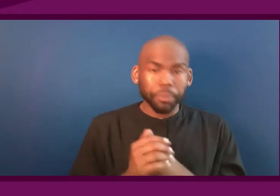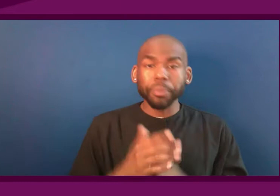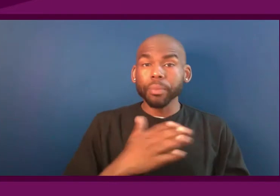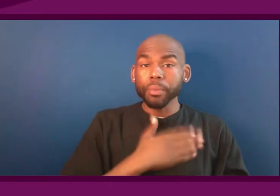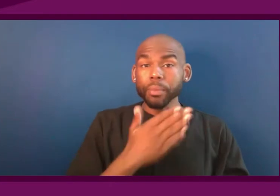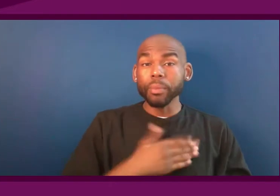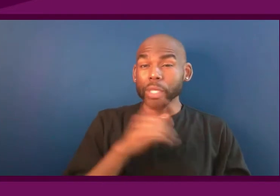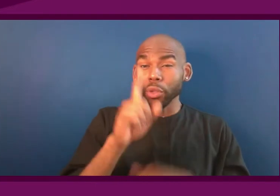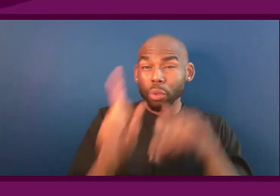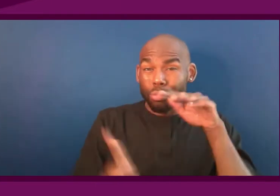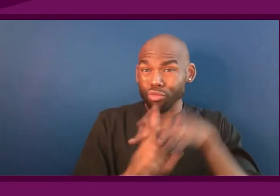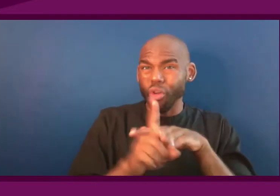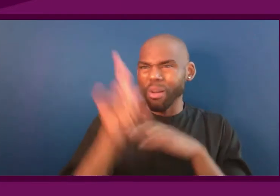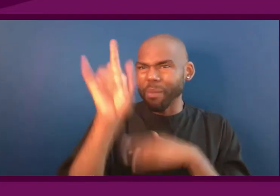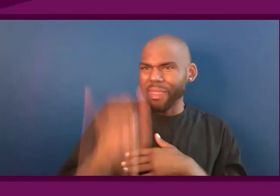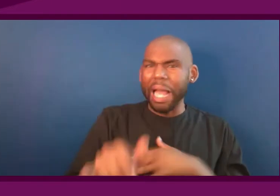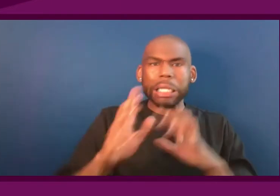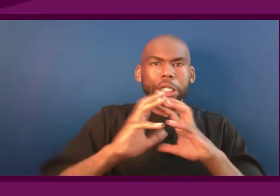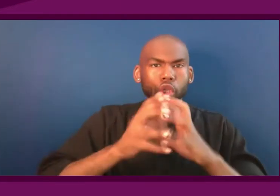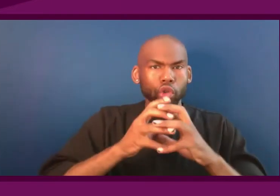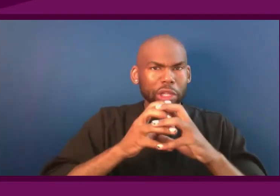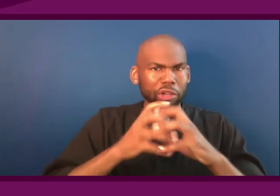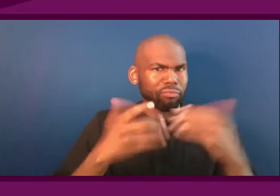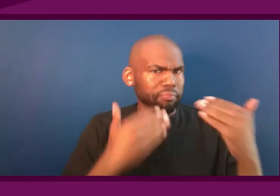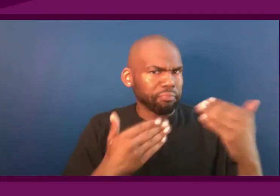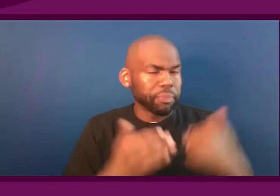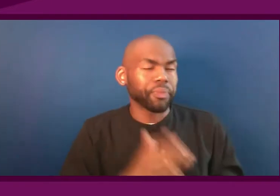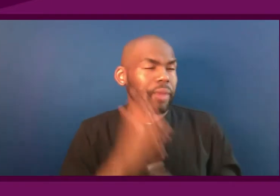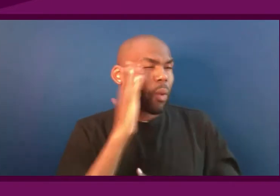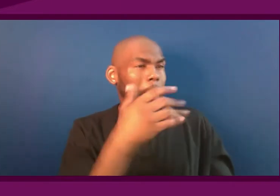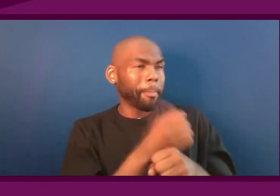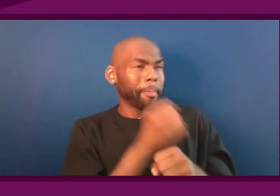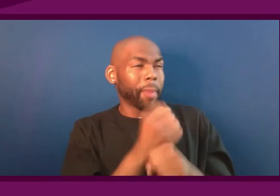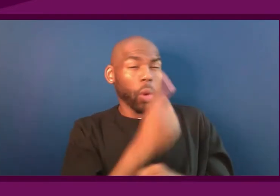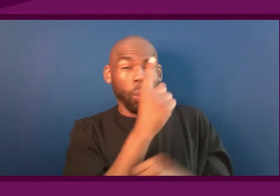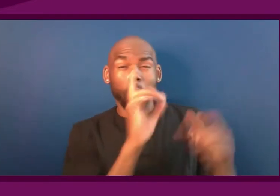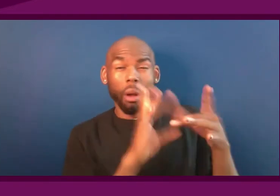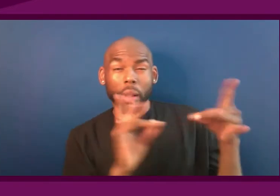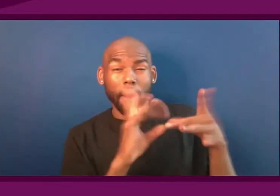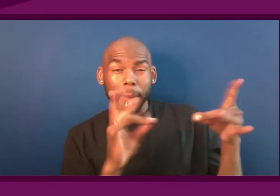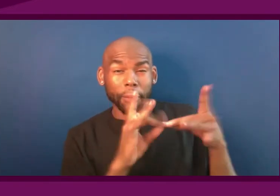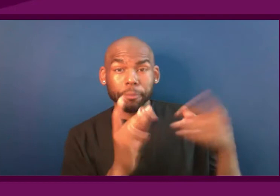which I'm also very interested in because people will say that women are the largest minority group